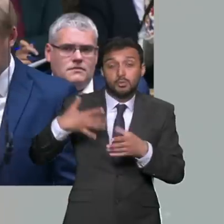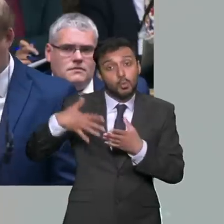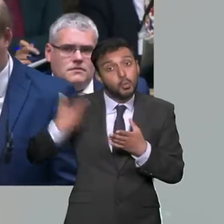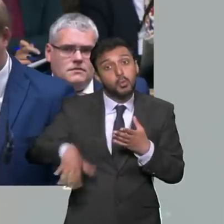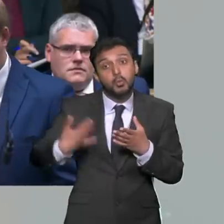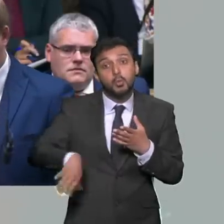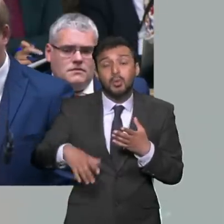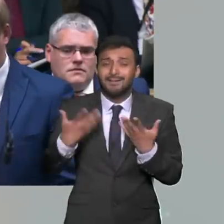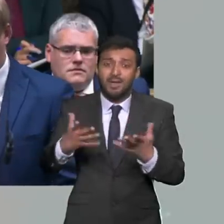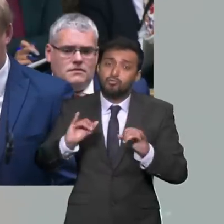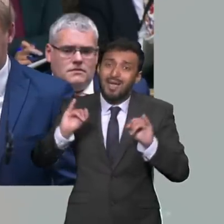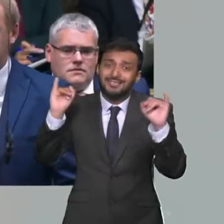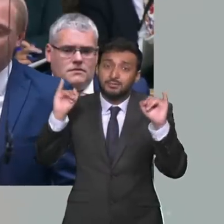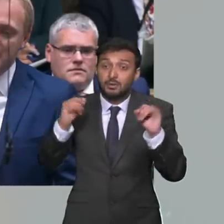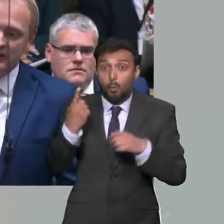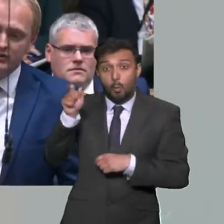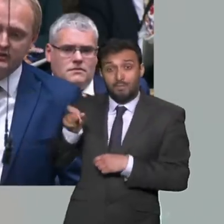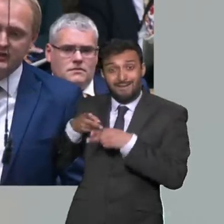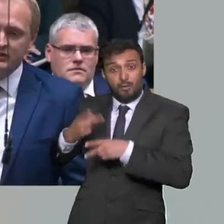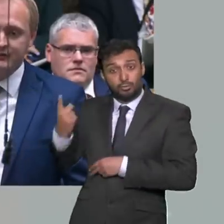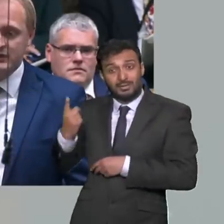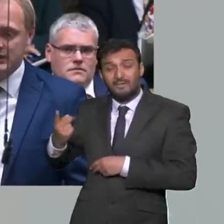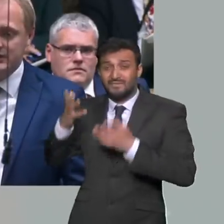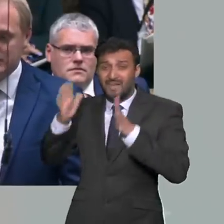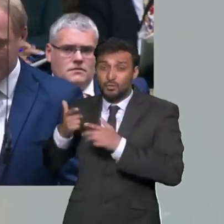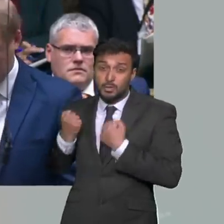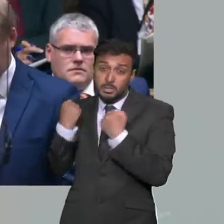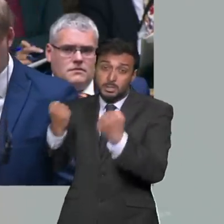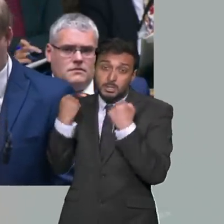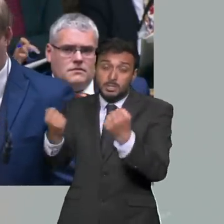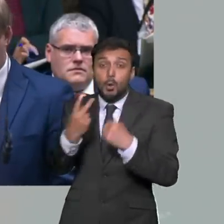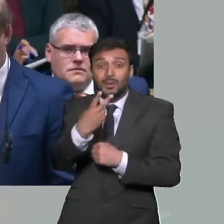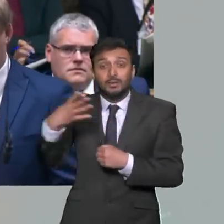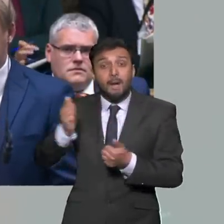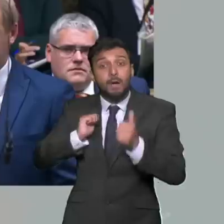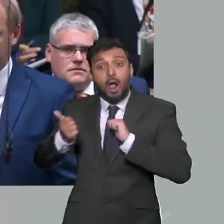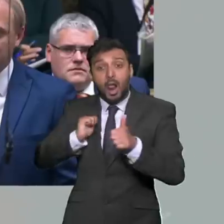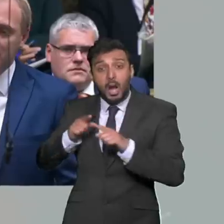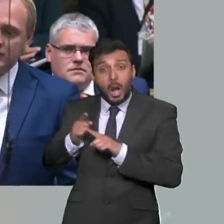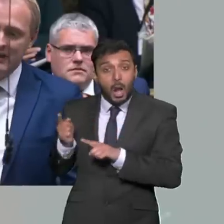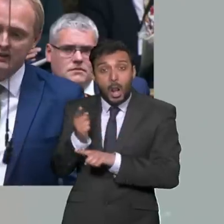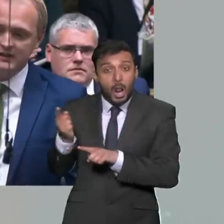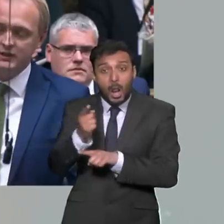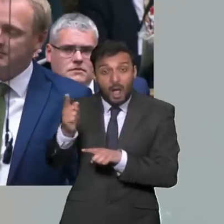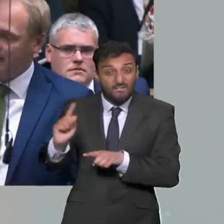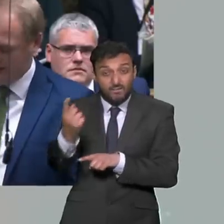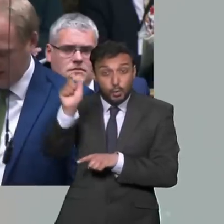One carer from Ceredigion often has to travel 29 miles just to reach her first service user of the day and travels about 1,700 miles each month.